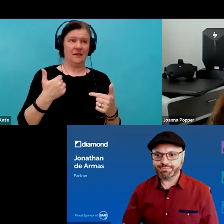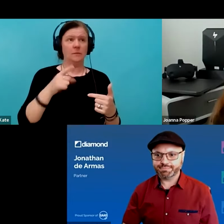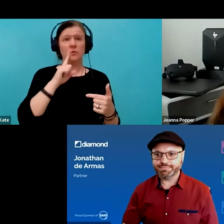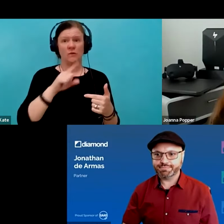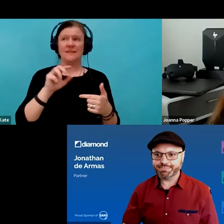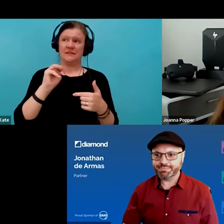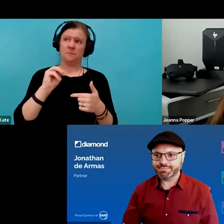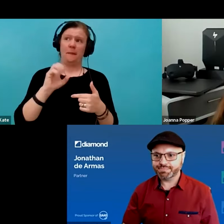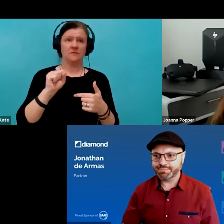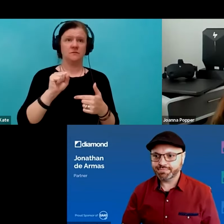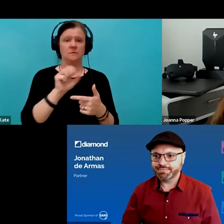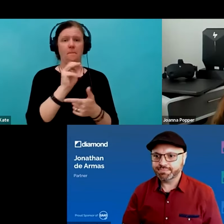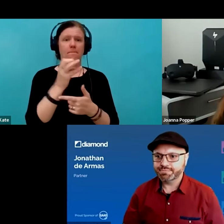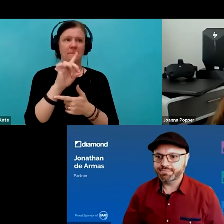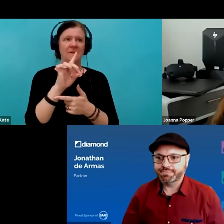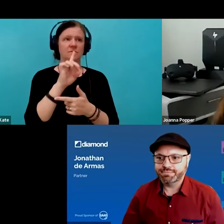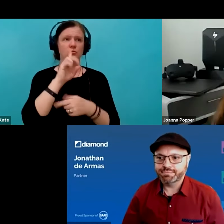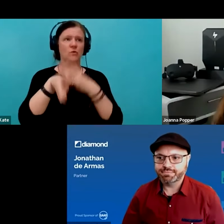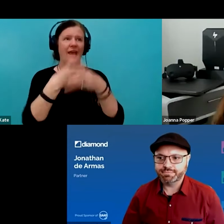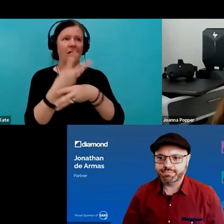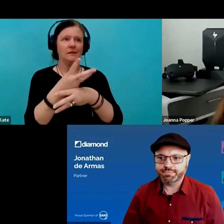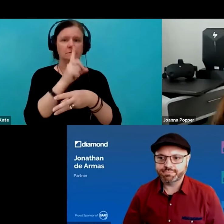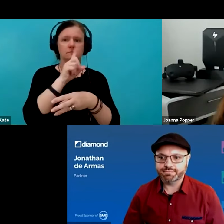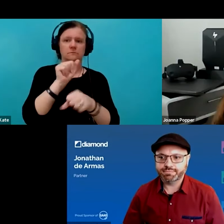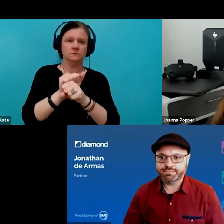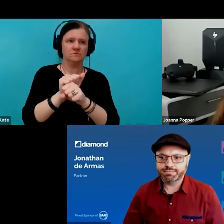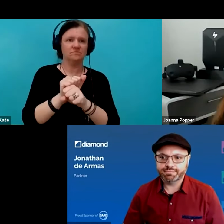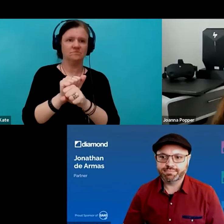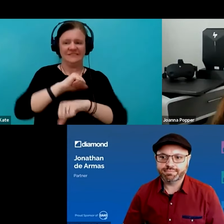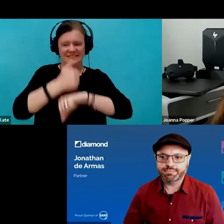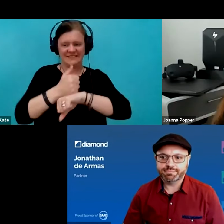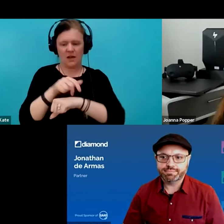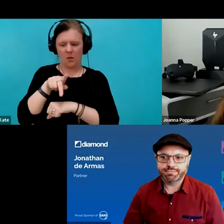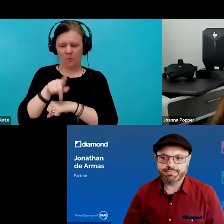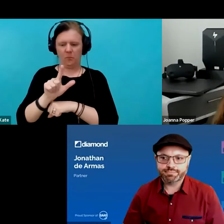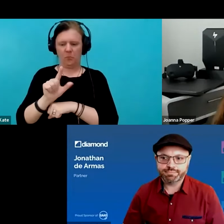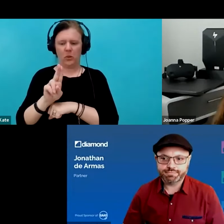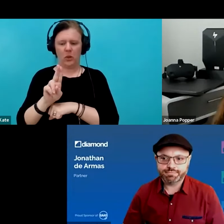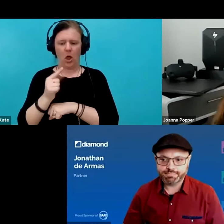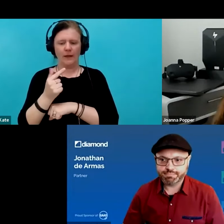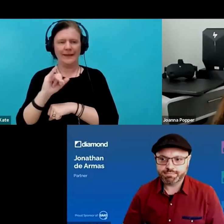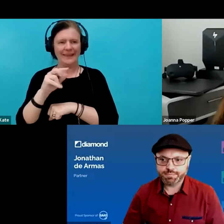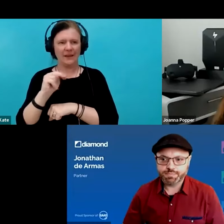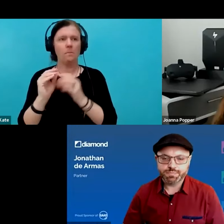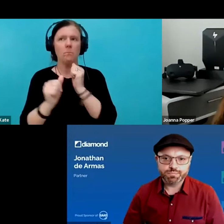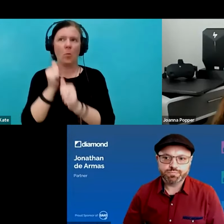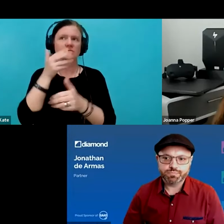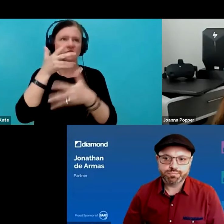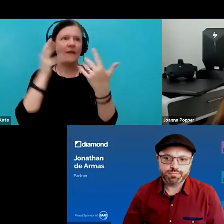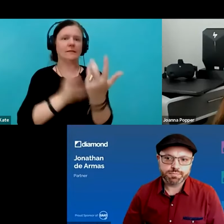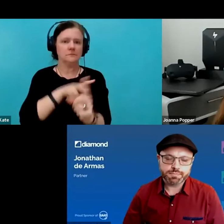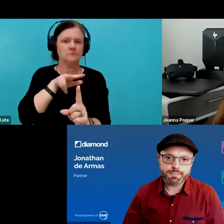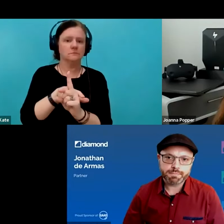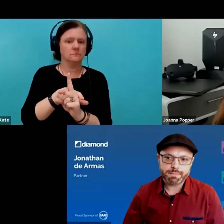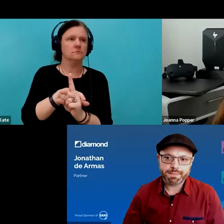Microsoft mixed reality capture studios to to build these plugins to be as universal as possible. And the challenge that we sometimes face is